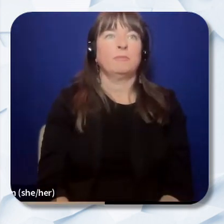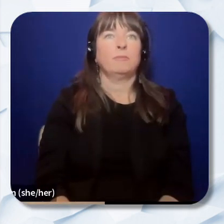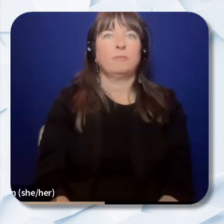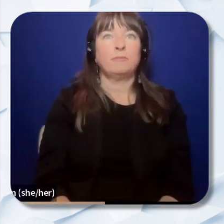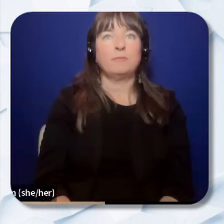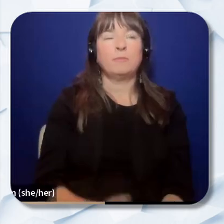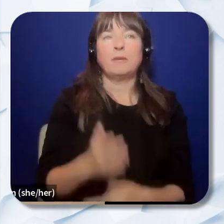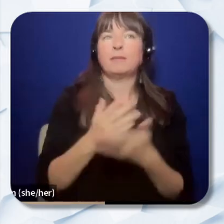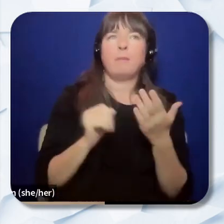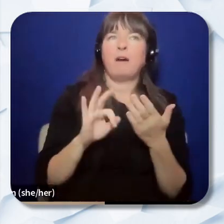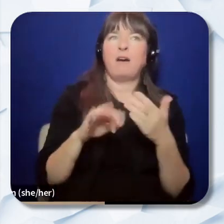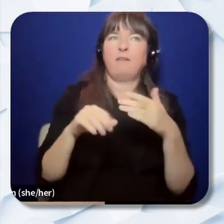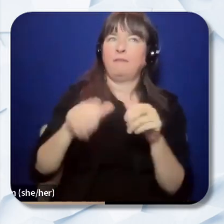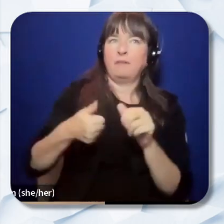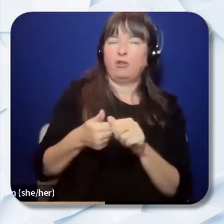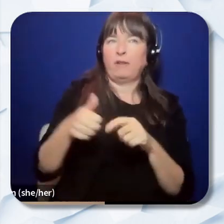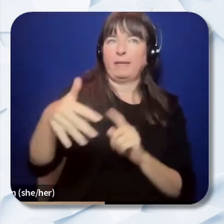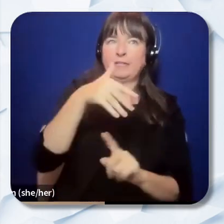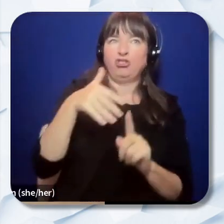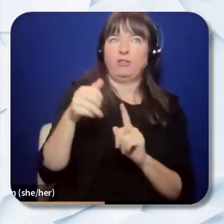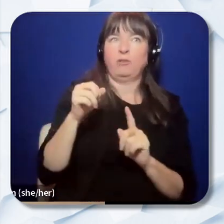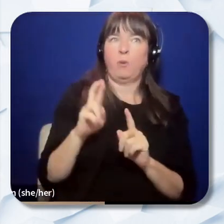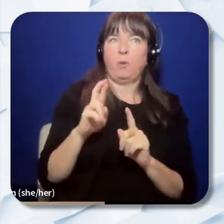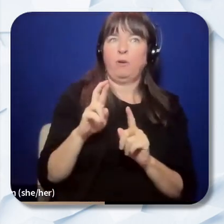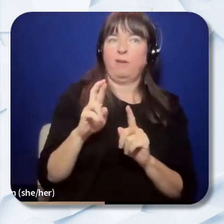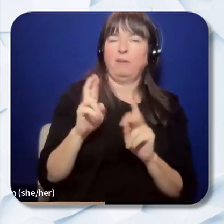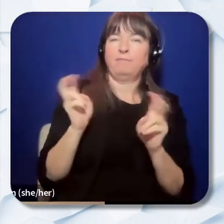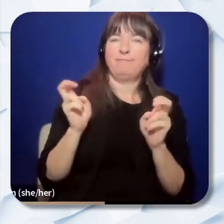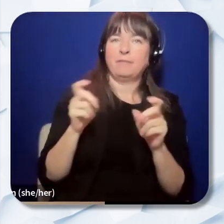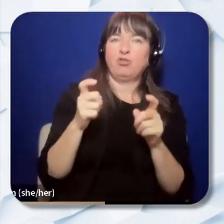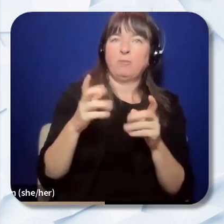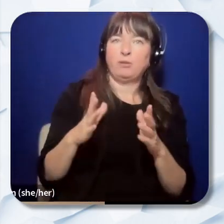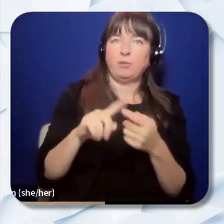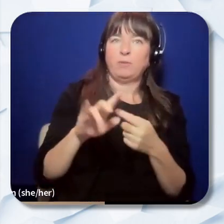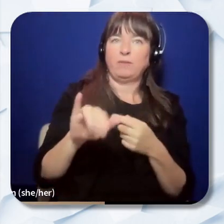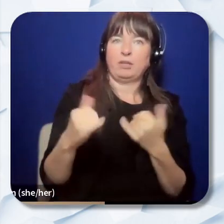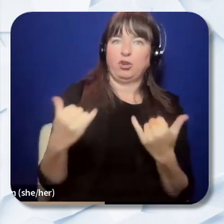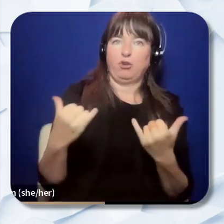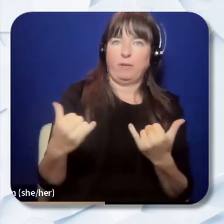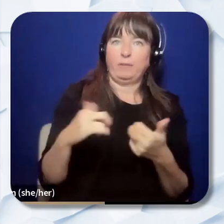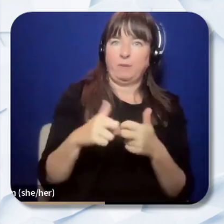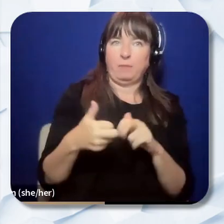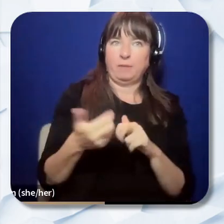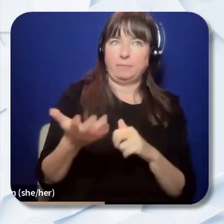what are some of the underlying conditions or contributors to this current state or problem?